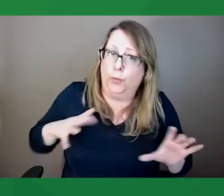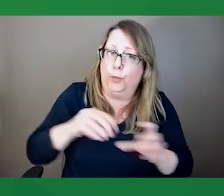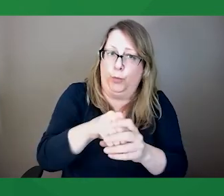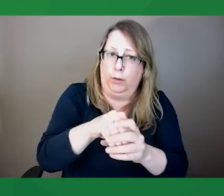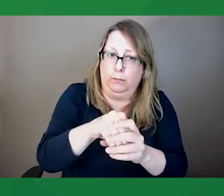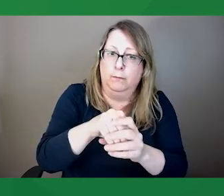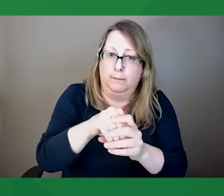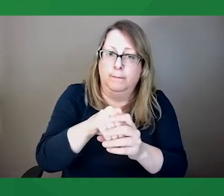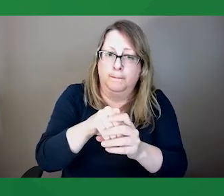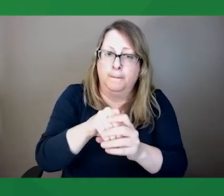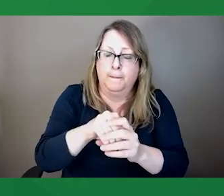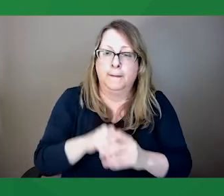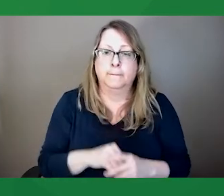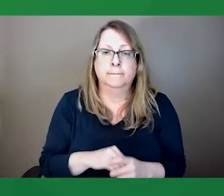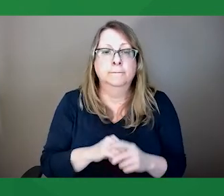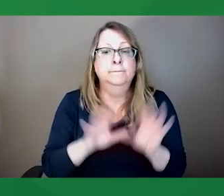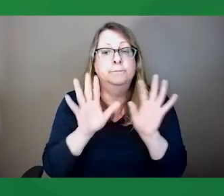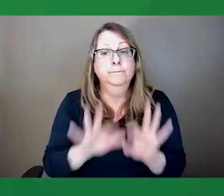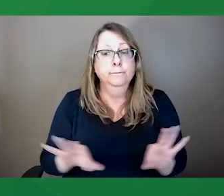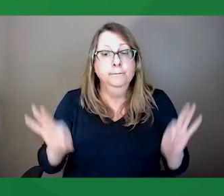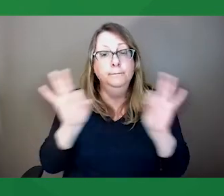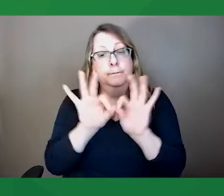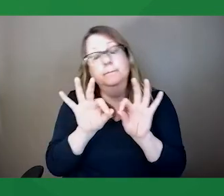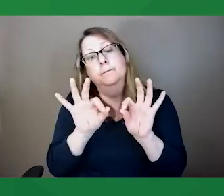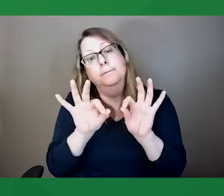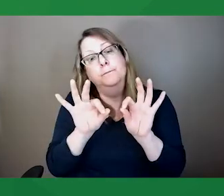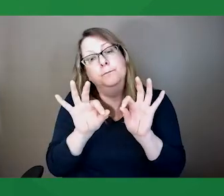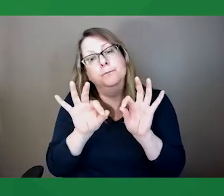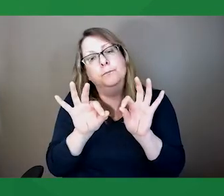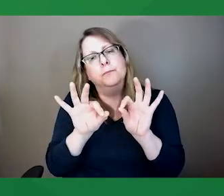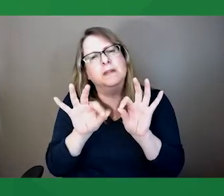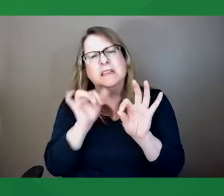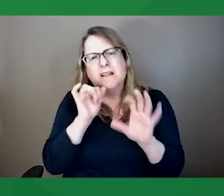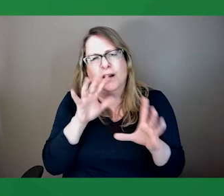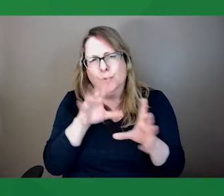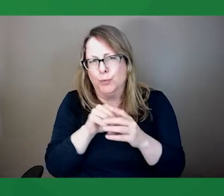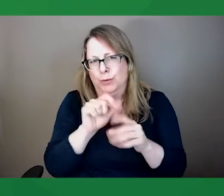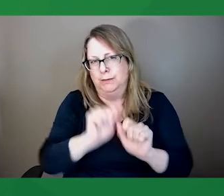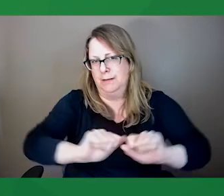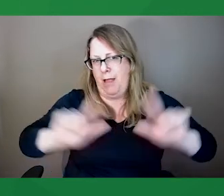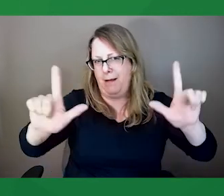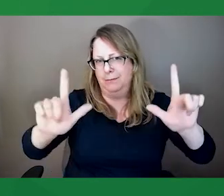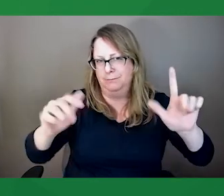Now, an important thing. And I actually didn't put it into the slides.